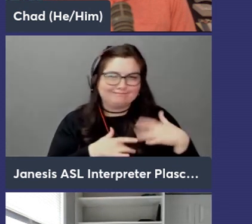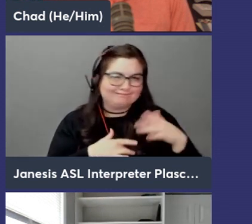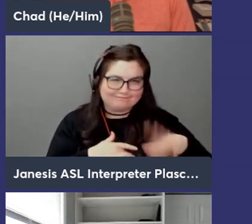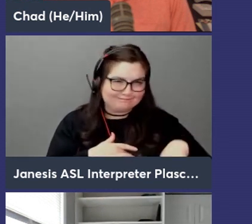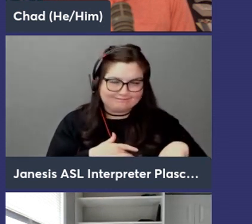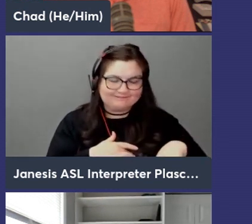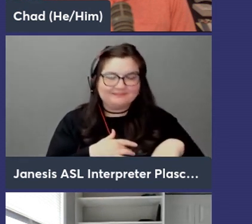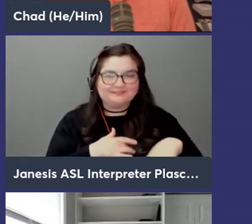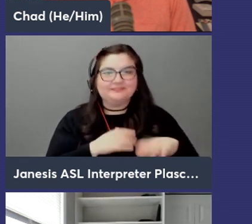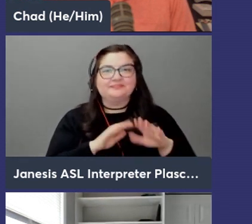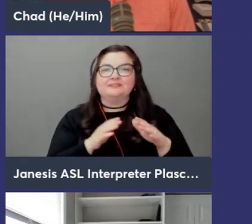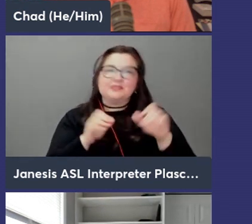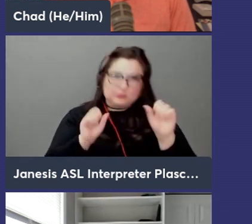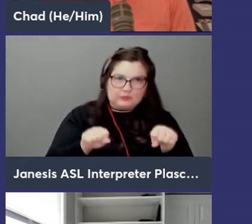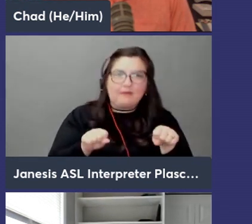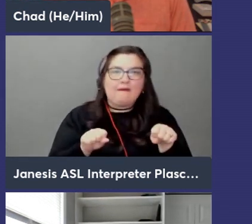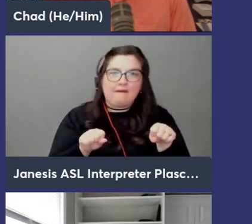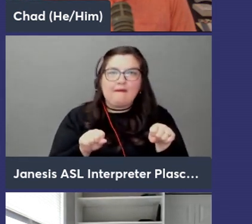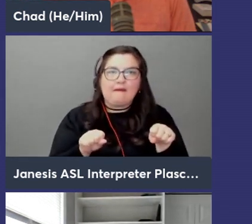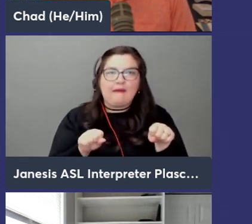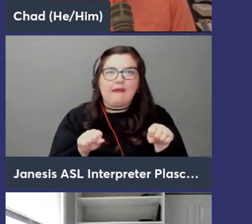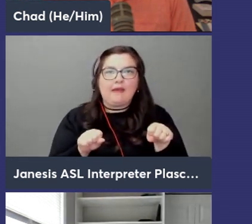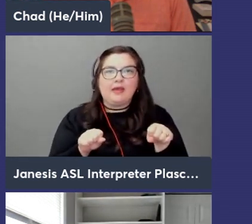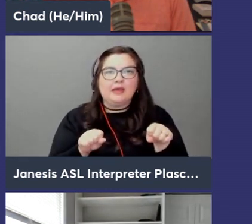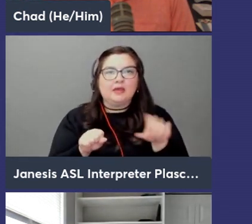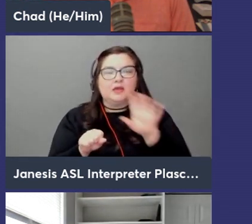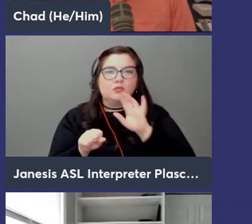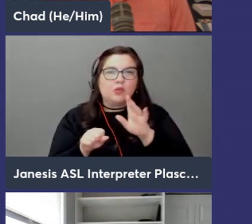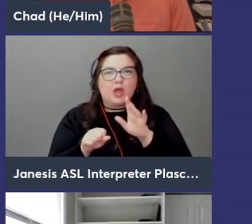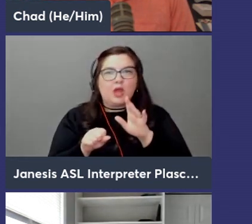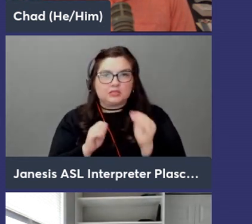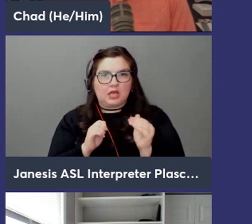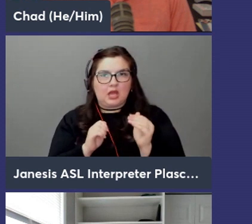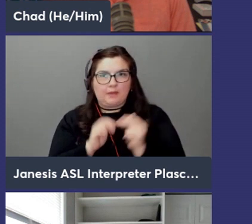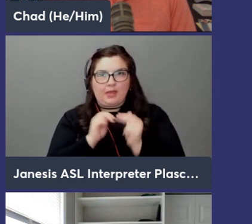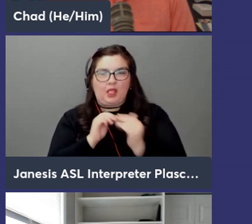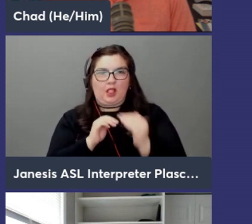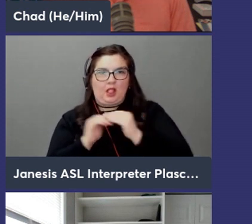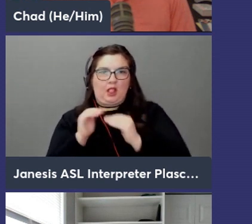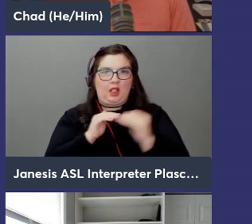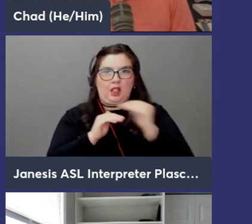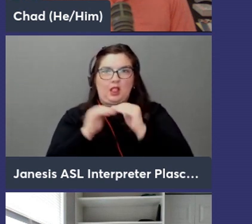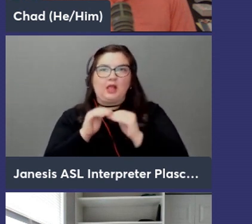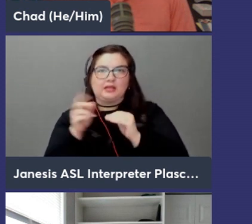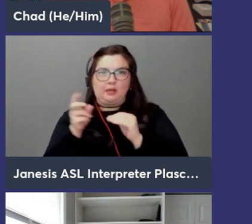So you're able to keep iteratively building on top of this data in order to pull this back.